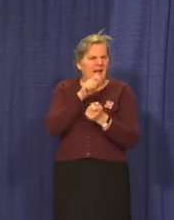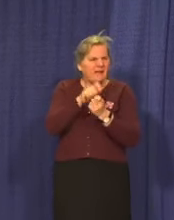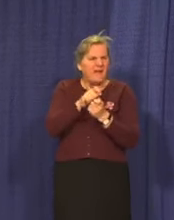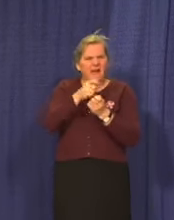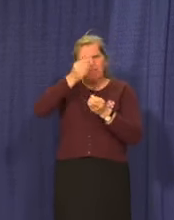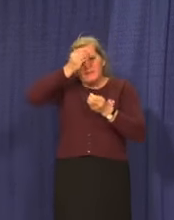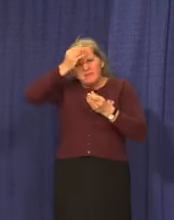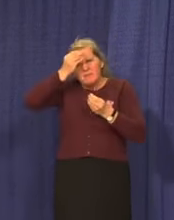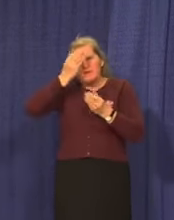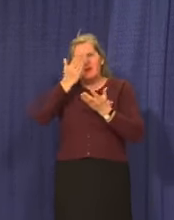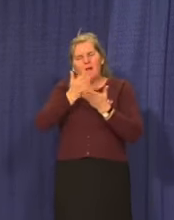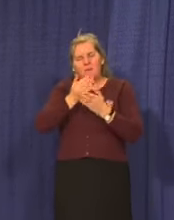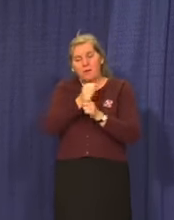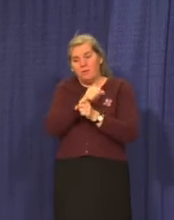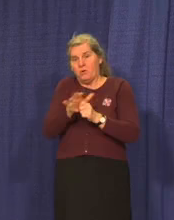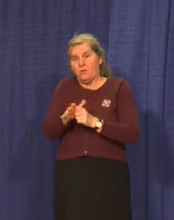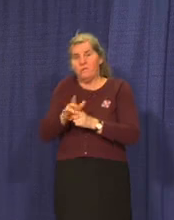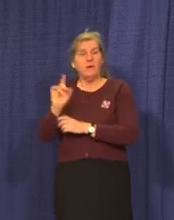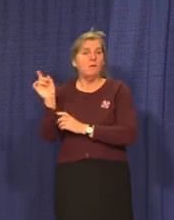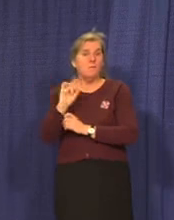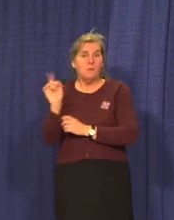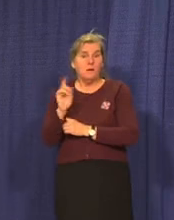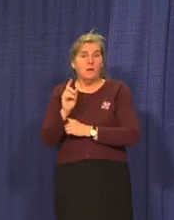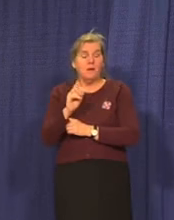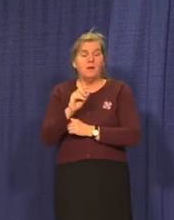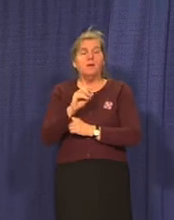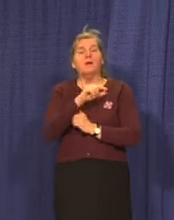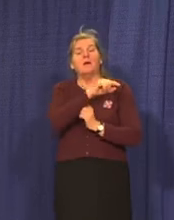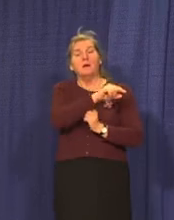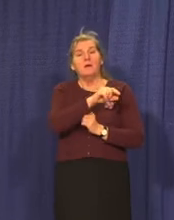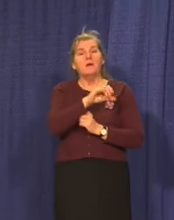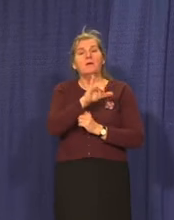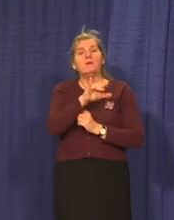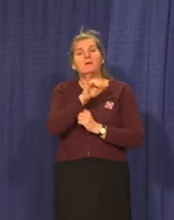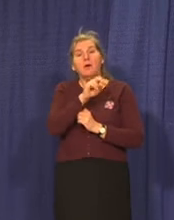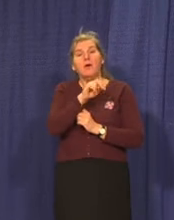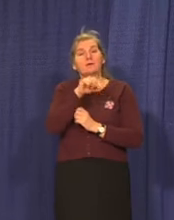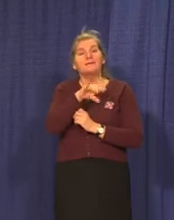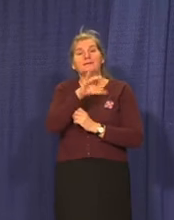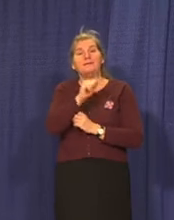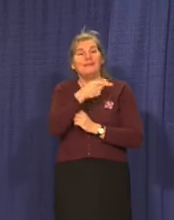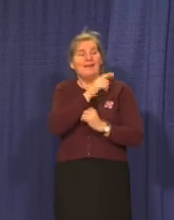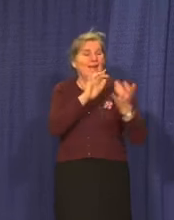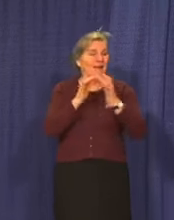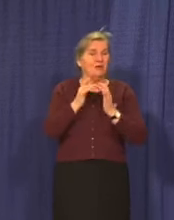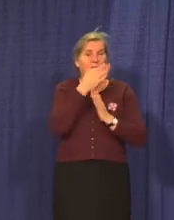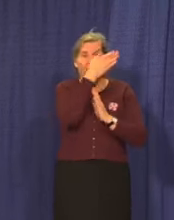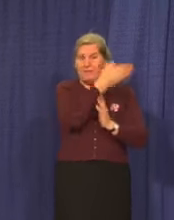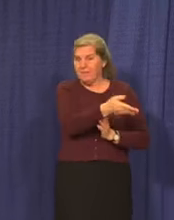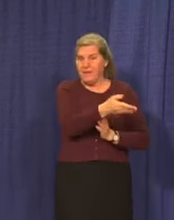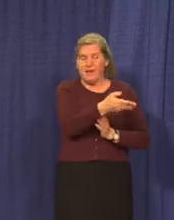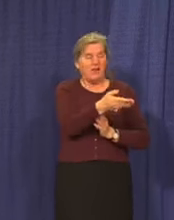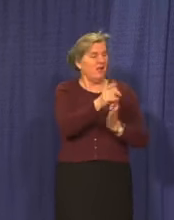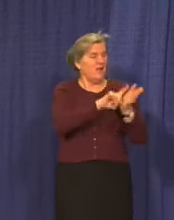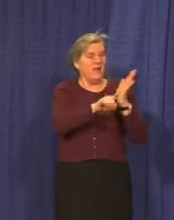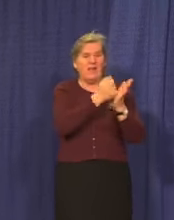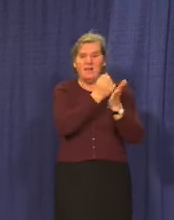COVID 19 IN THE TERRITORY IS FOUND -- YUKON.CA/COVID-19.